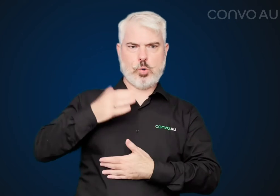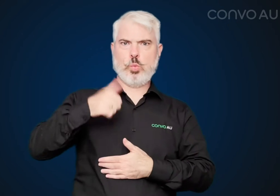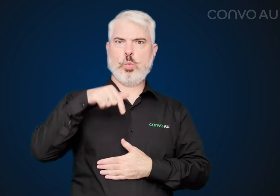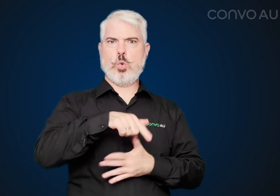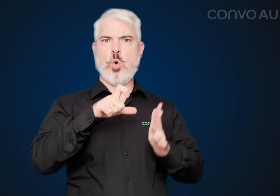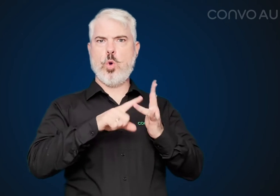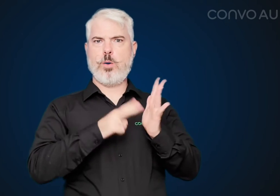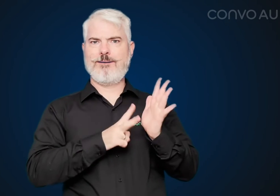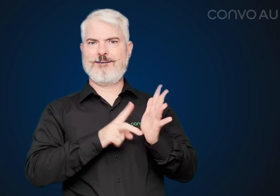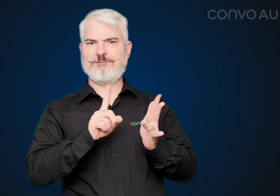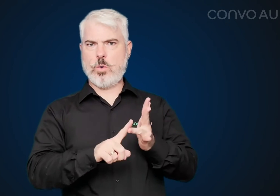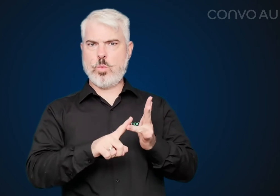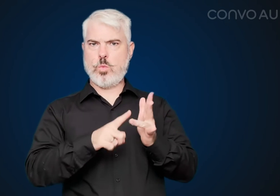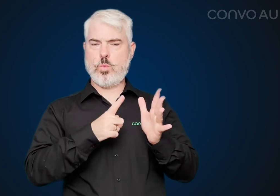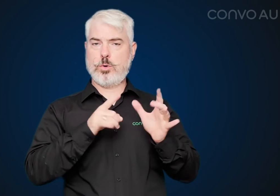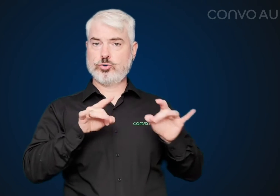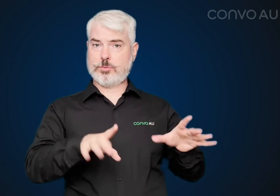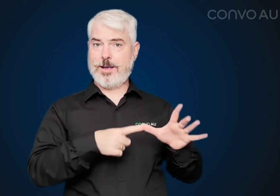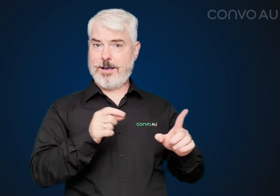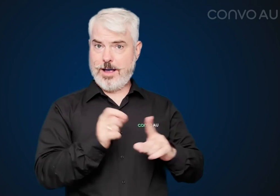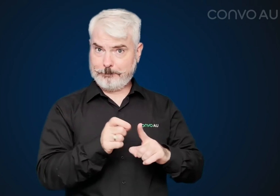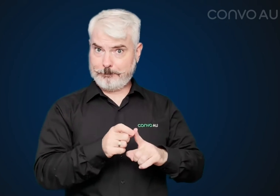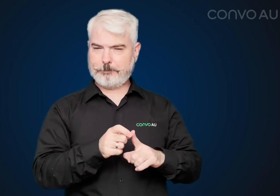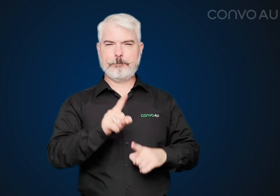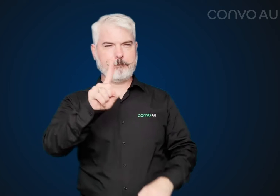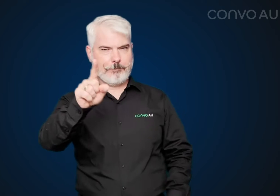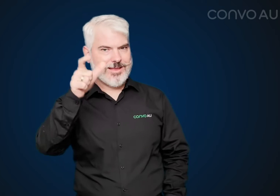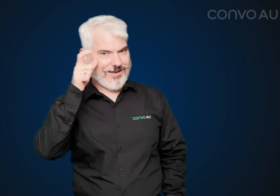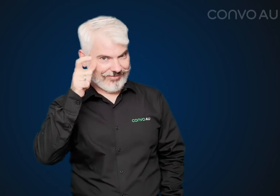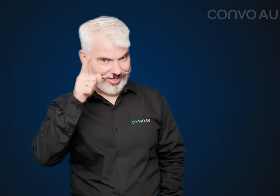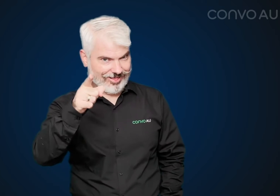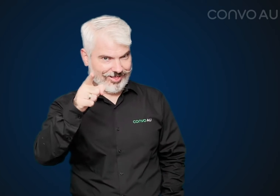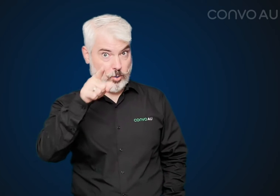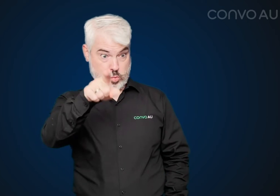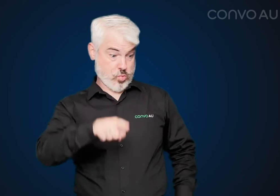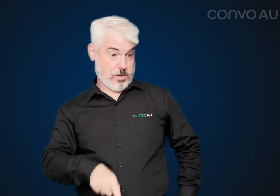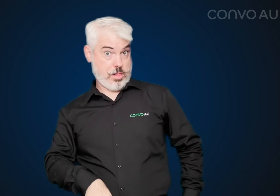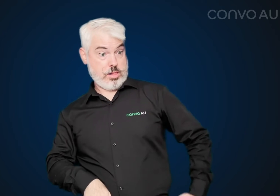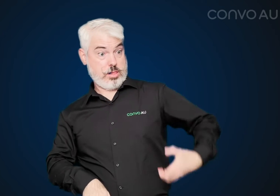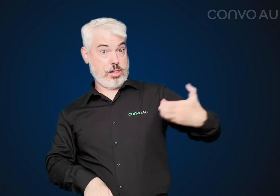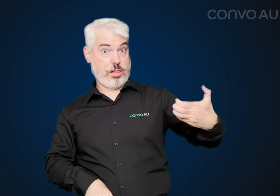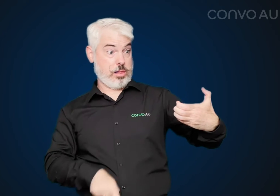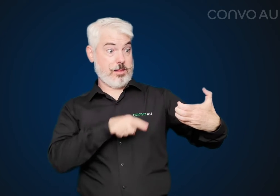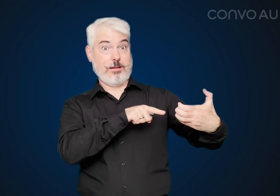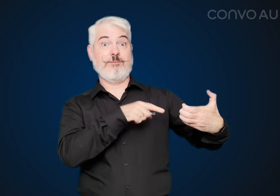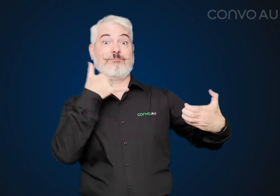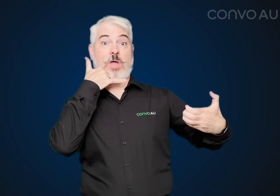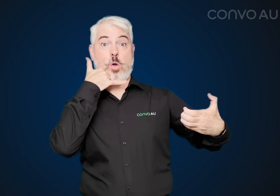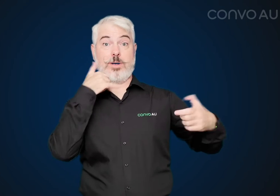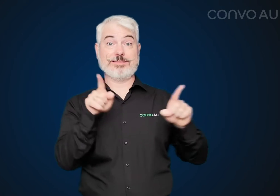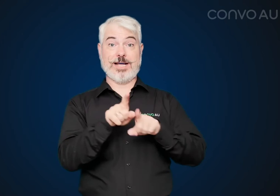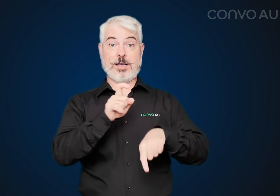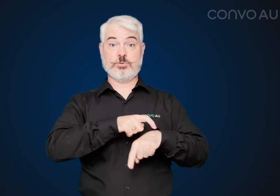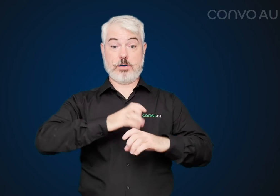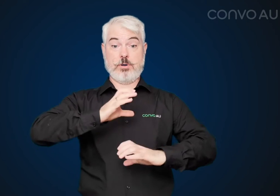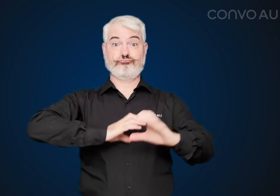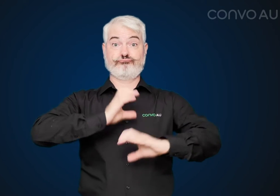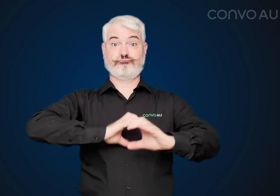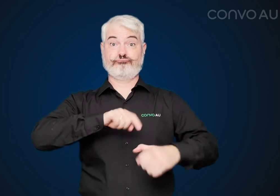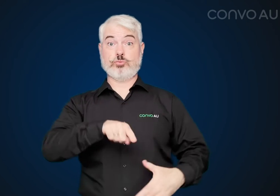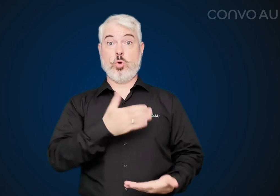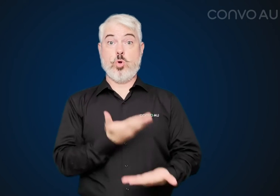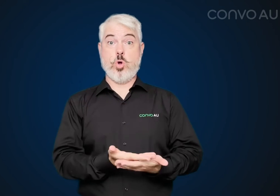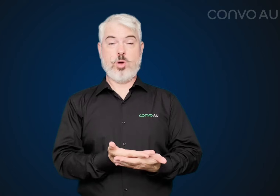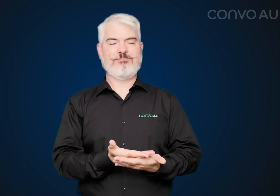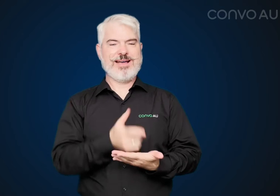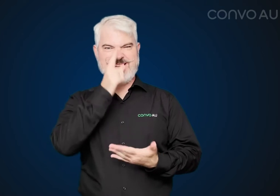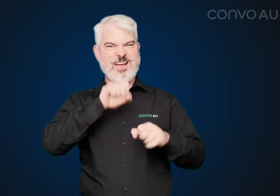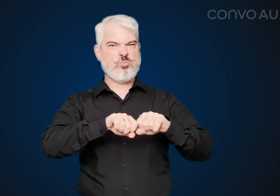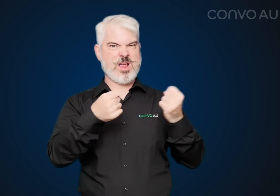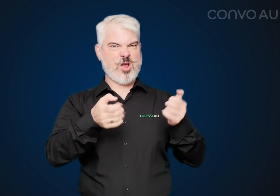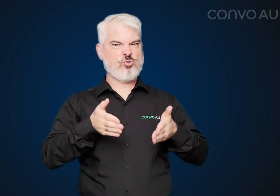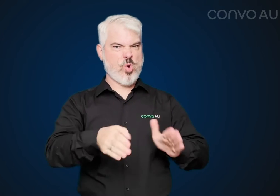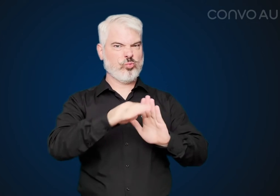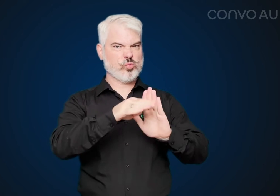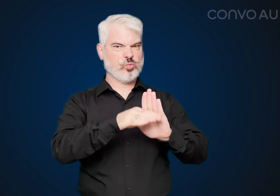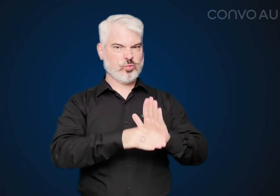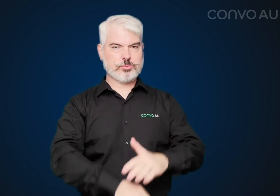be careful not to touch your phone as it may break road rules if you touch your phone while the car is still running.